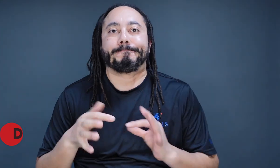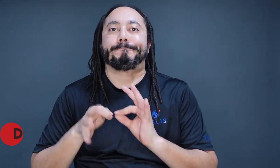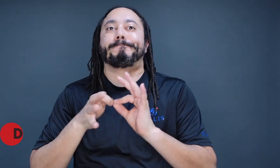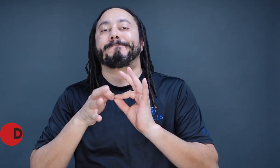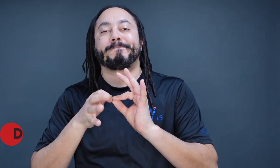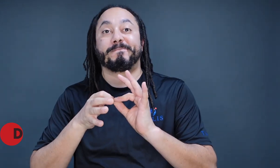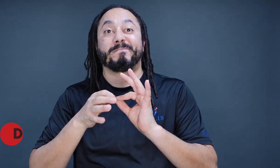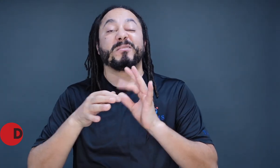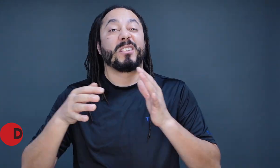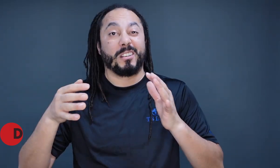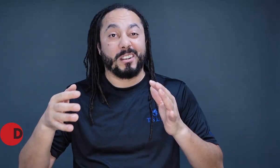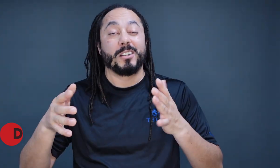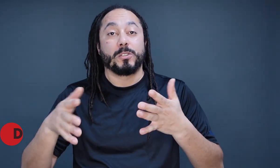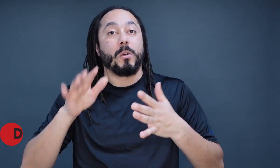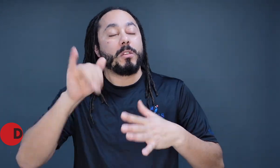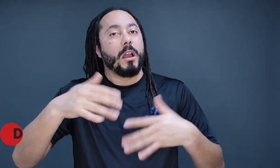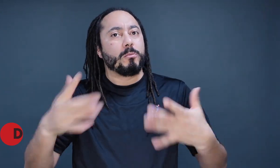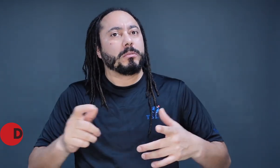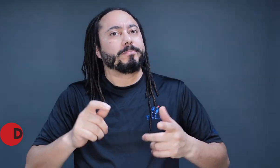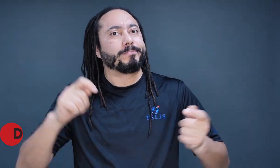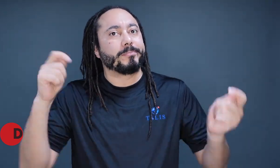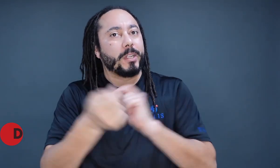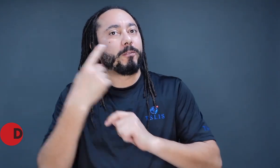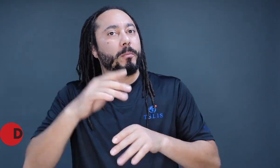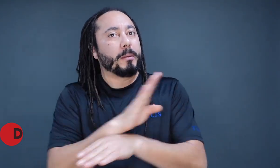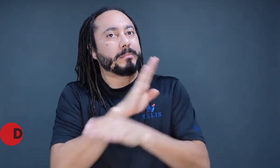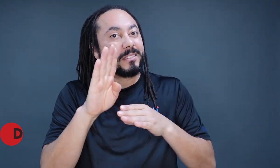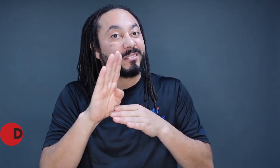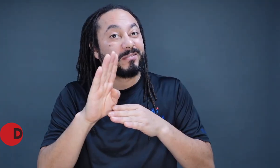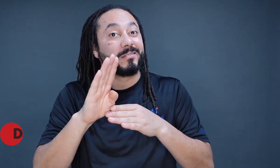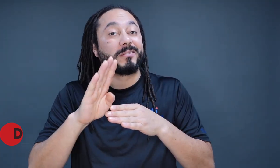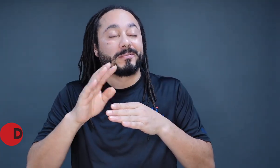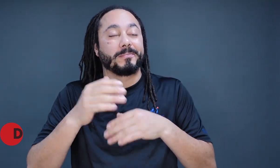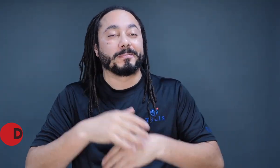So, that’s the biggest change for my business.